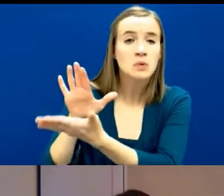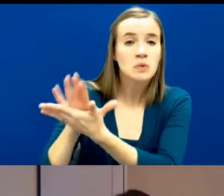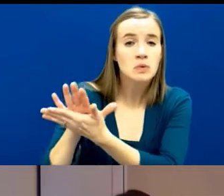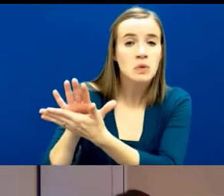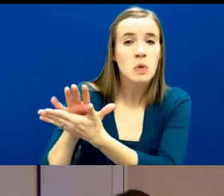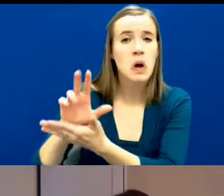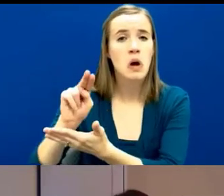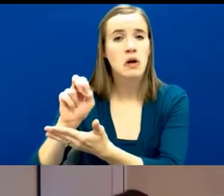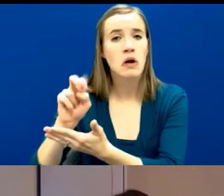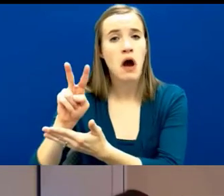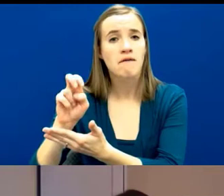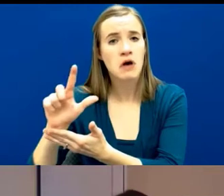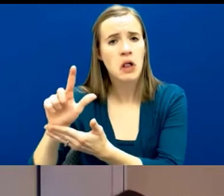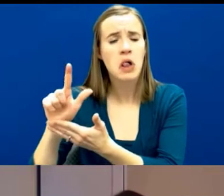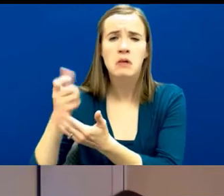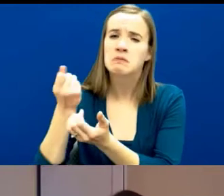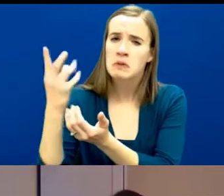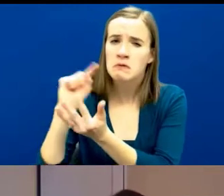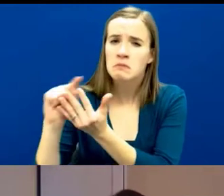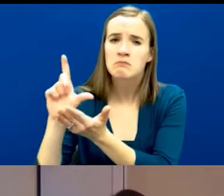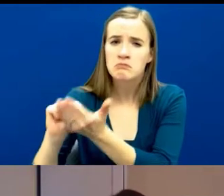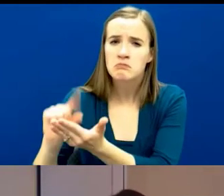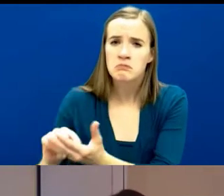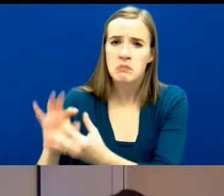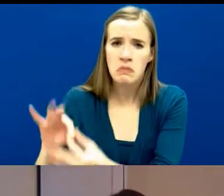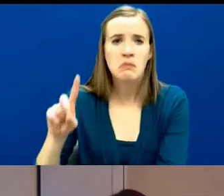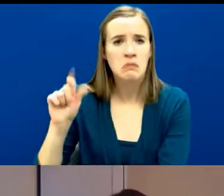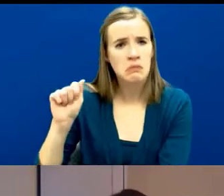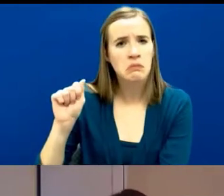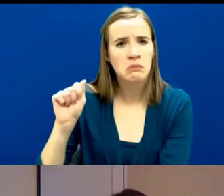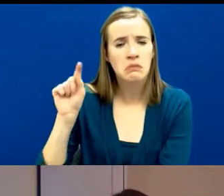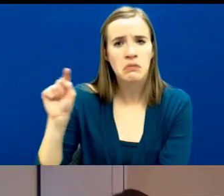with issues of disability. And they were probably already in the hopper at the